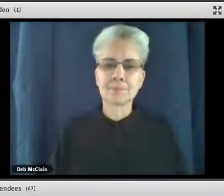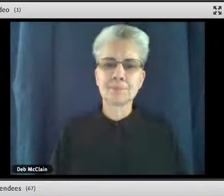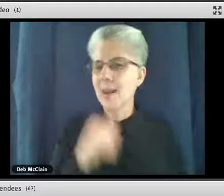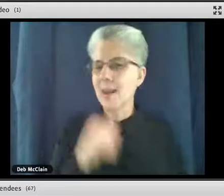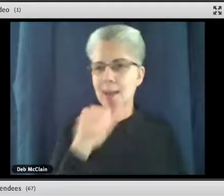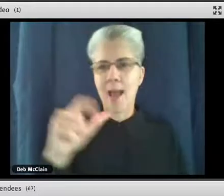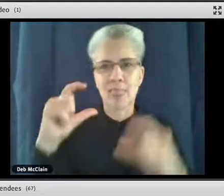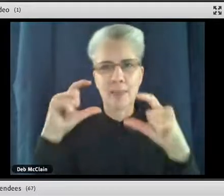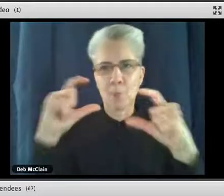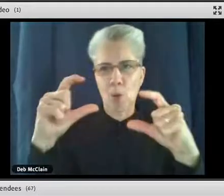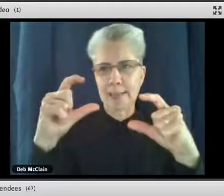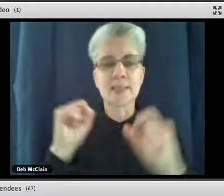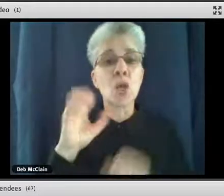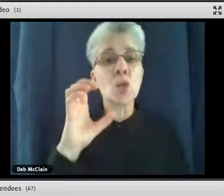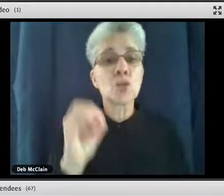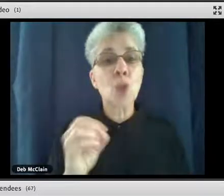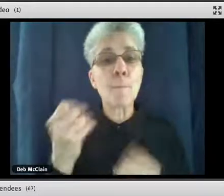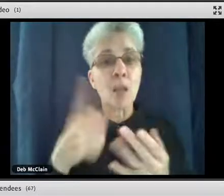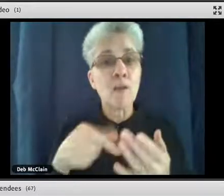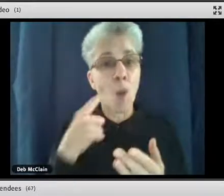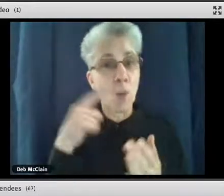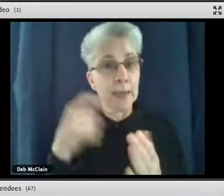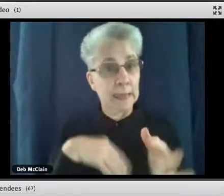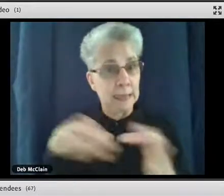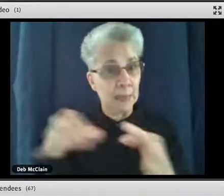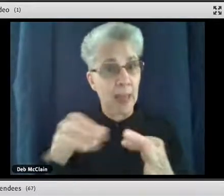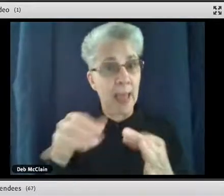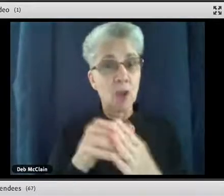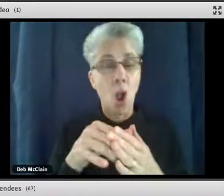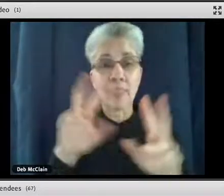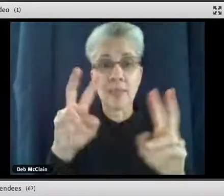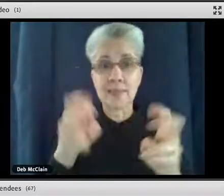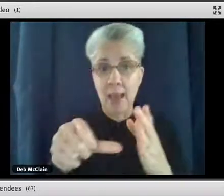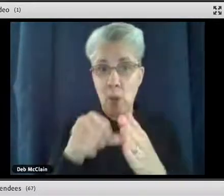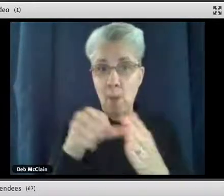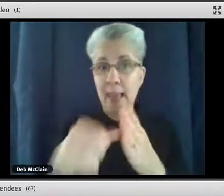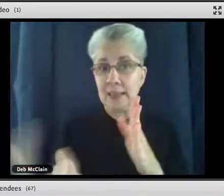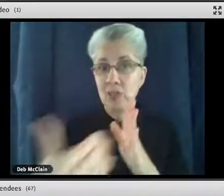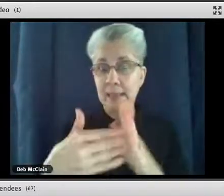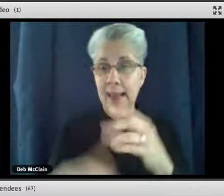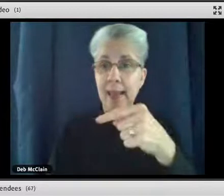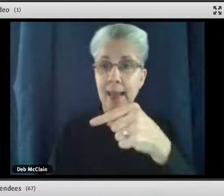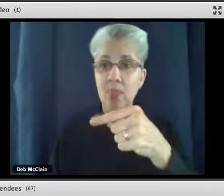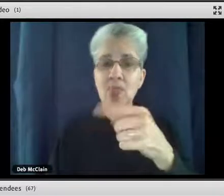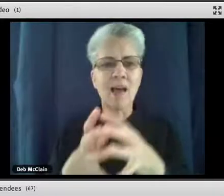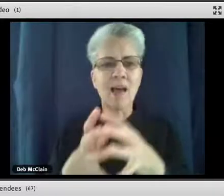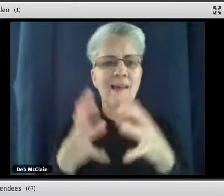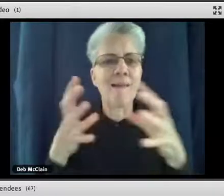So, enk. Okay, so with that said, many of you all have already pointed out on the title page,